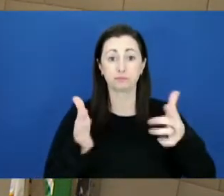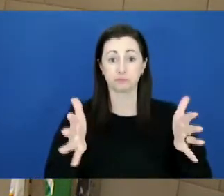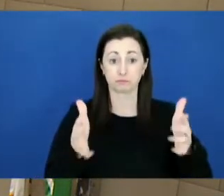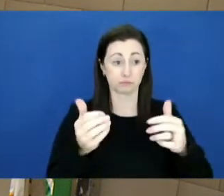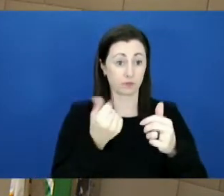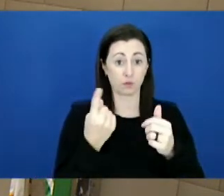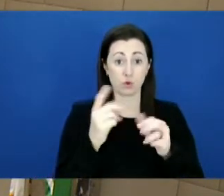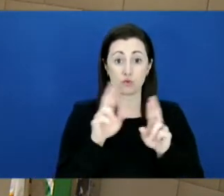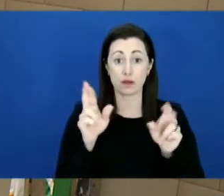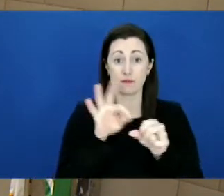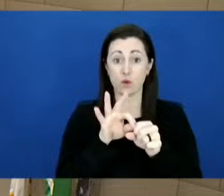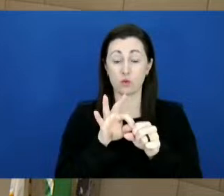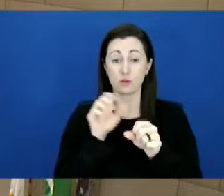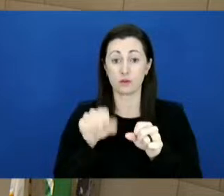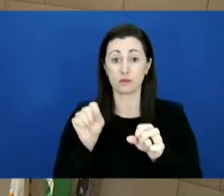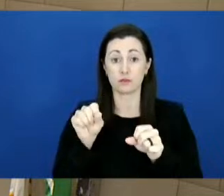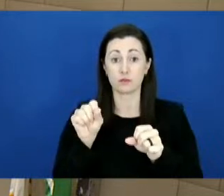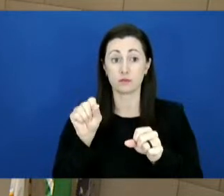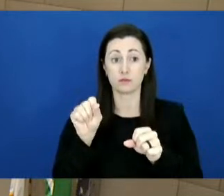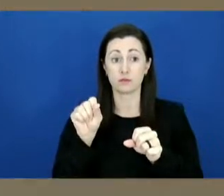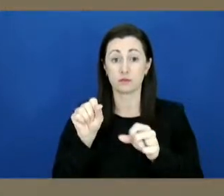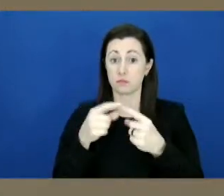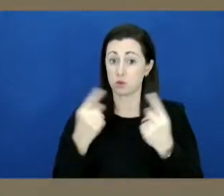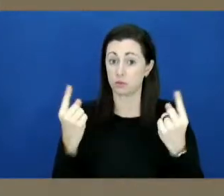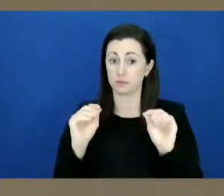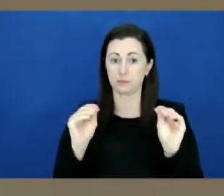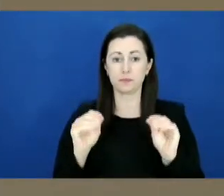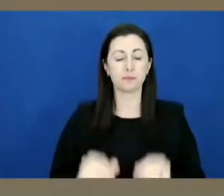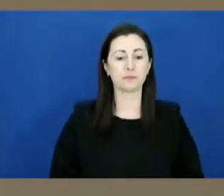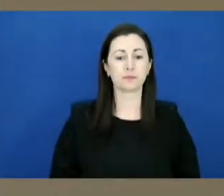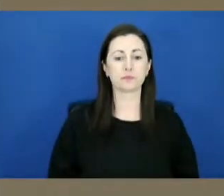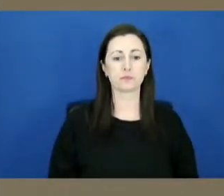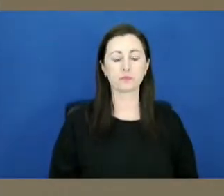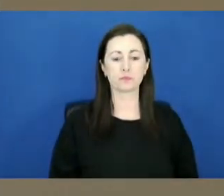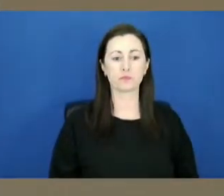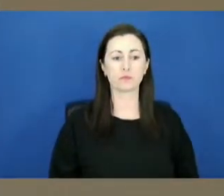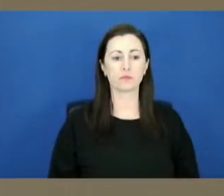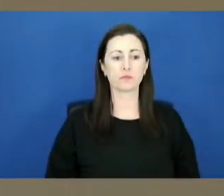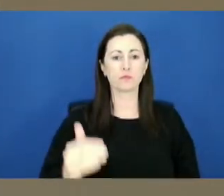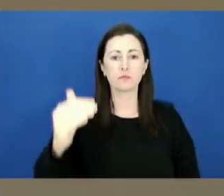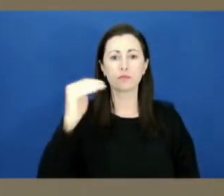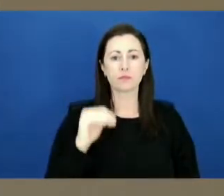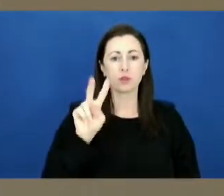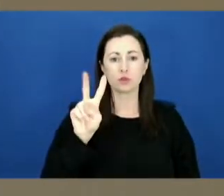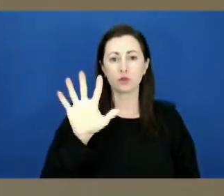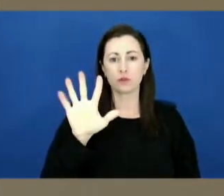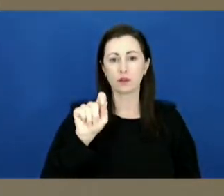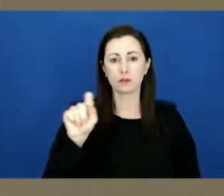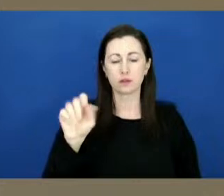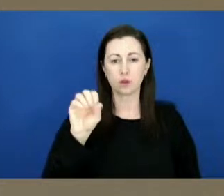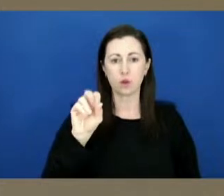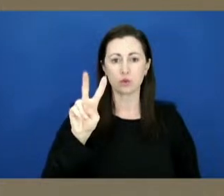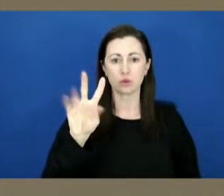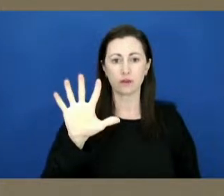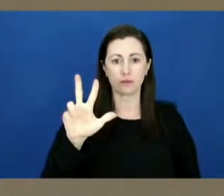MOVED, MR. CHAIRMAN. MOVED AND SECONDED,